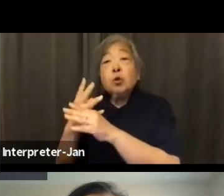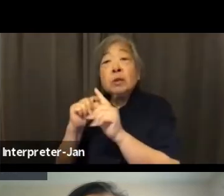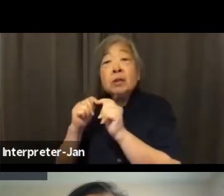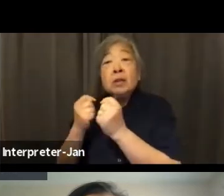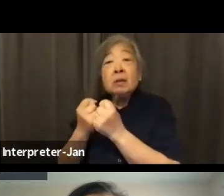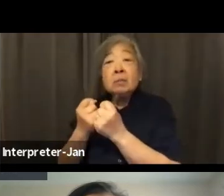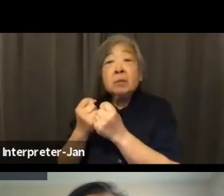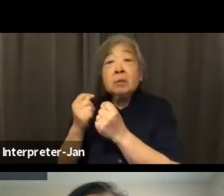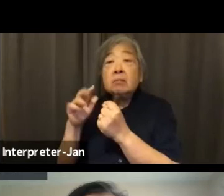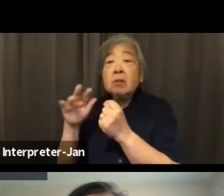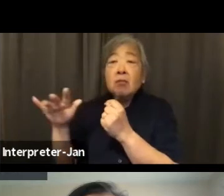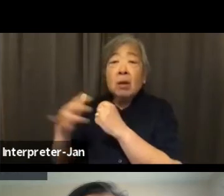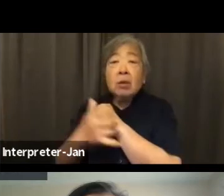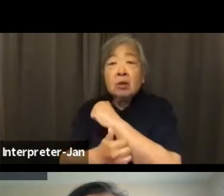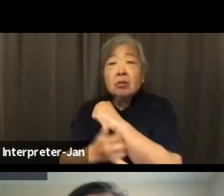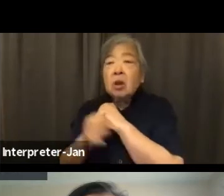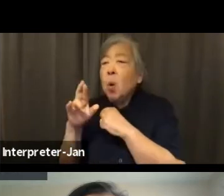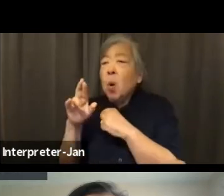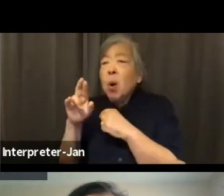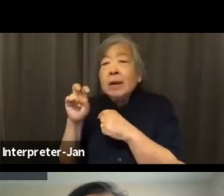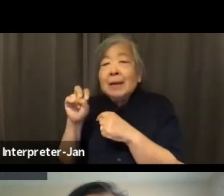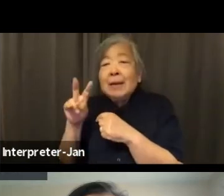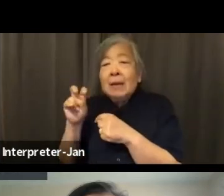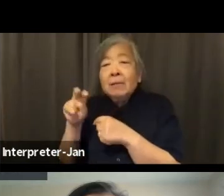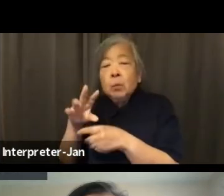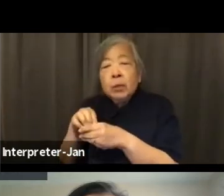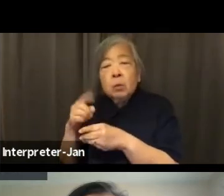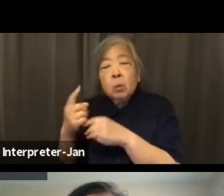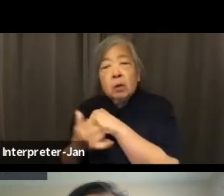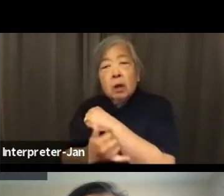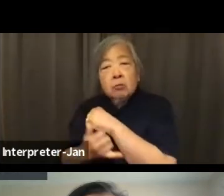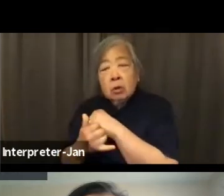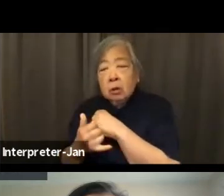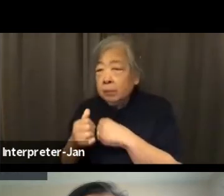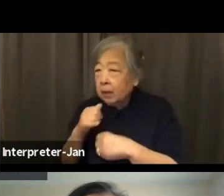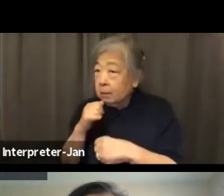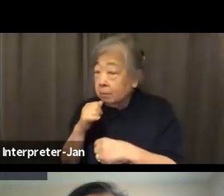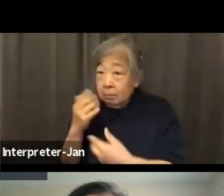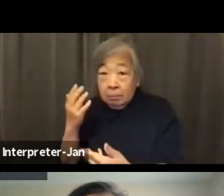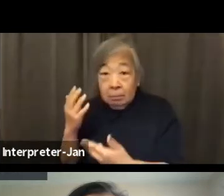or even within the same country, not everyone may speak the same language as their first